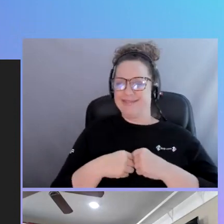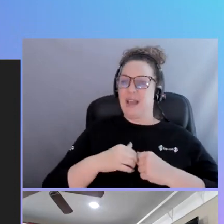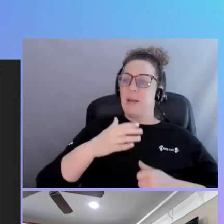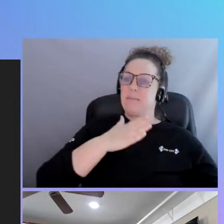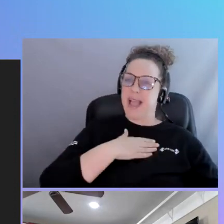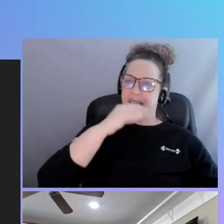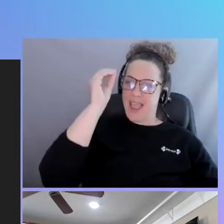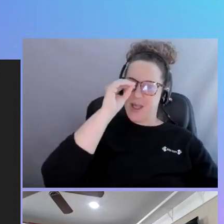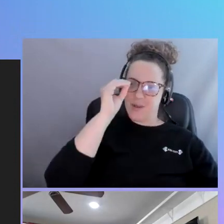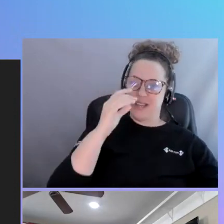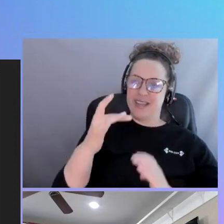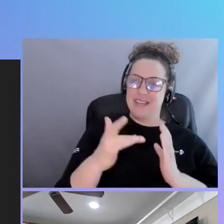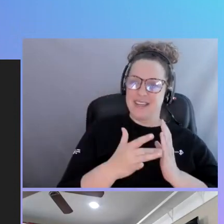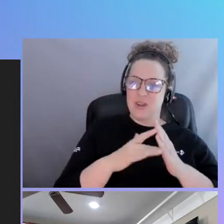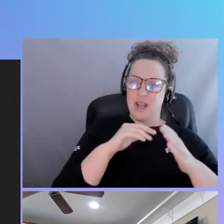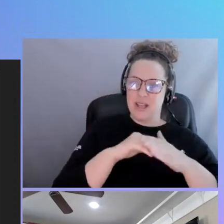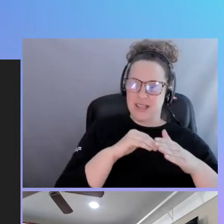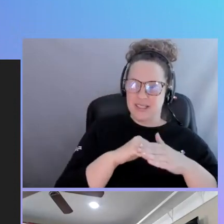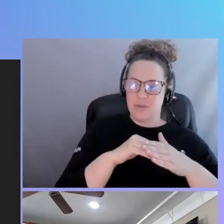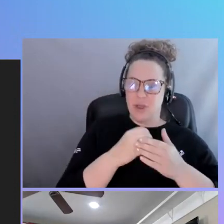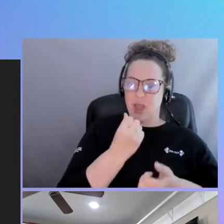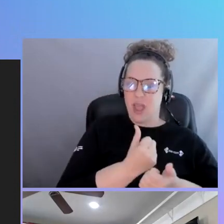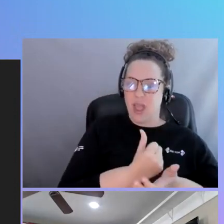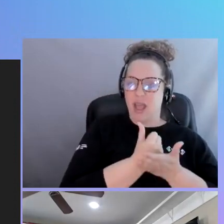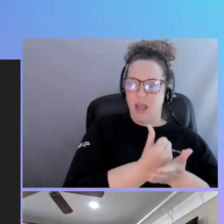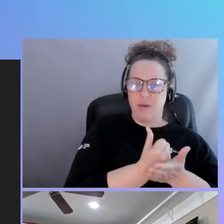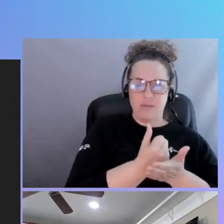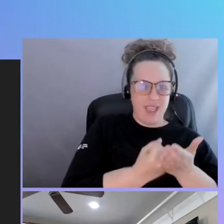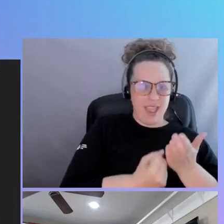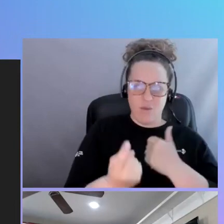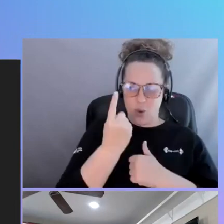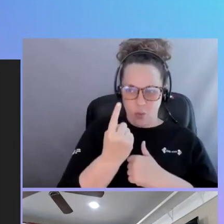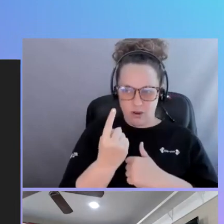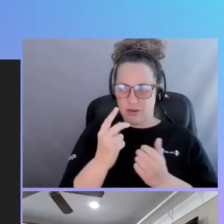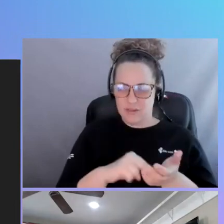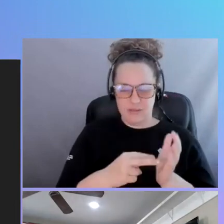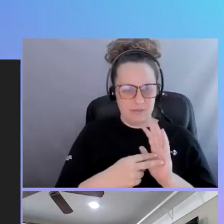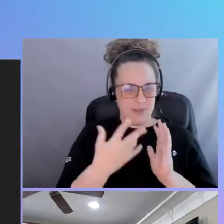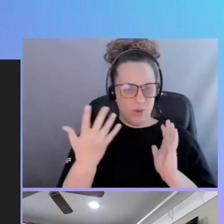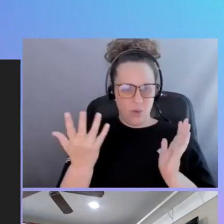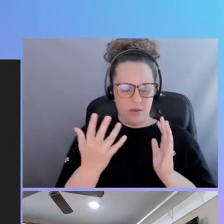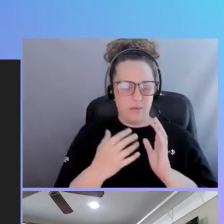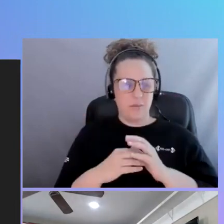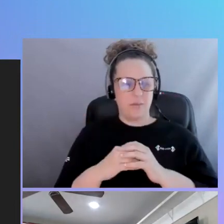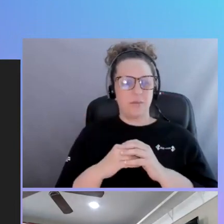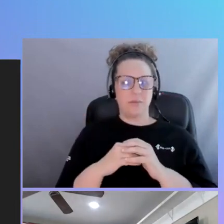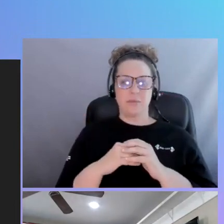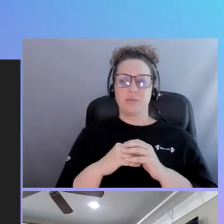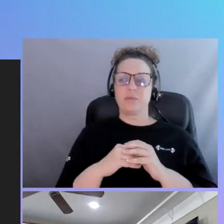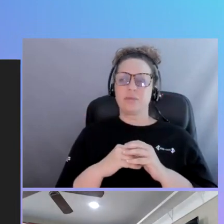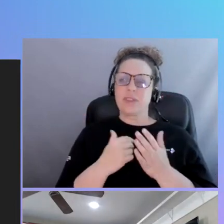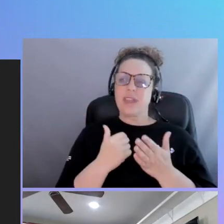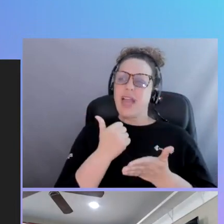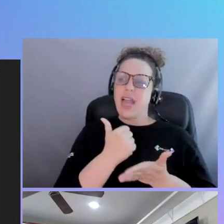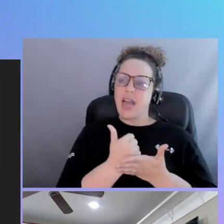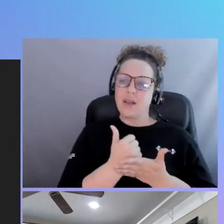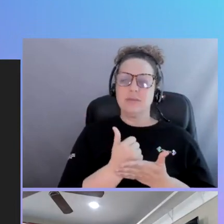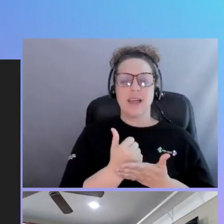everyone. And here's what I mean . It helps everyone because